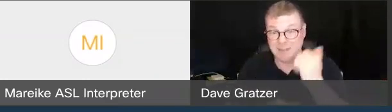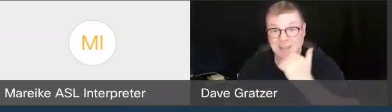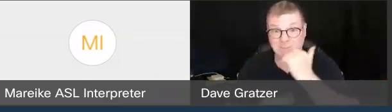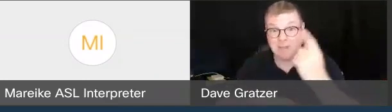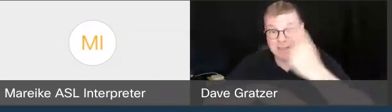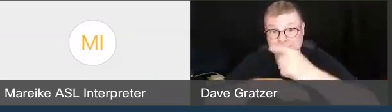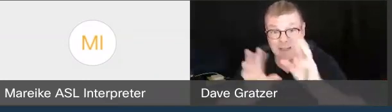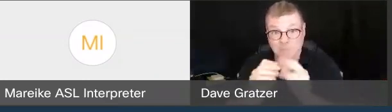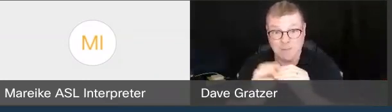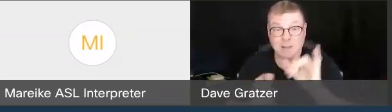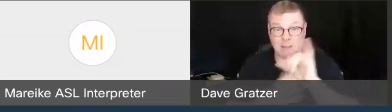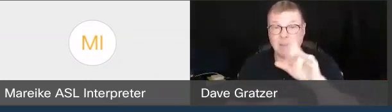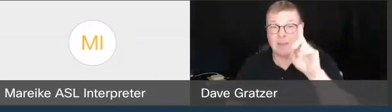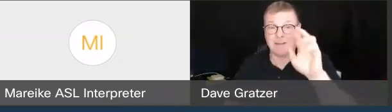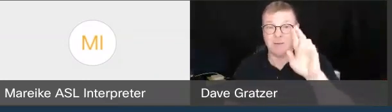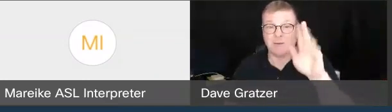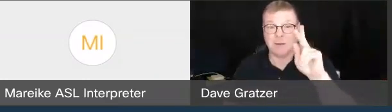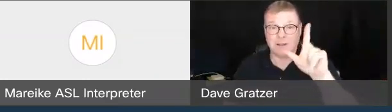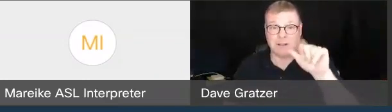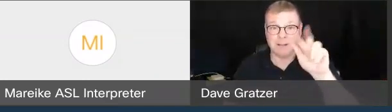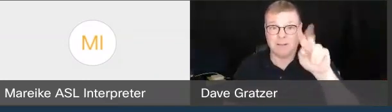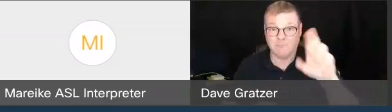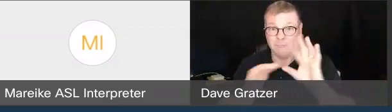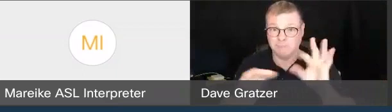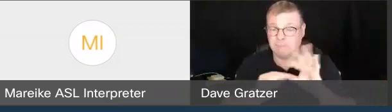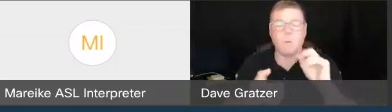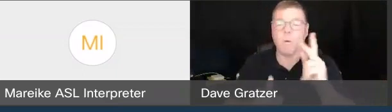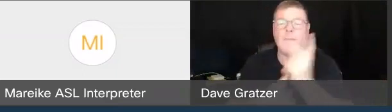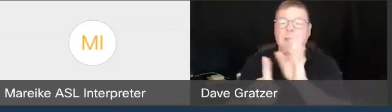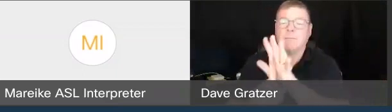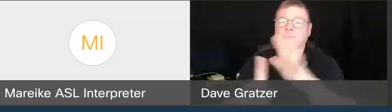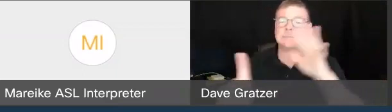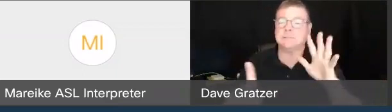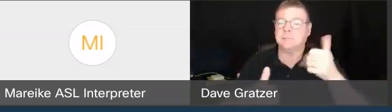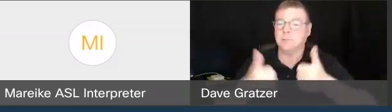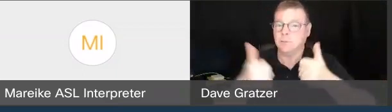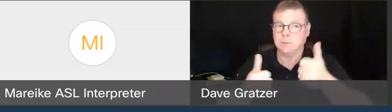that Dr Klaver was referring to or are they kept at a distance? And one issue around here